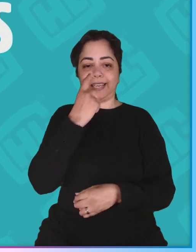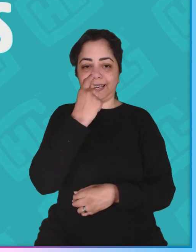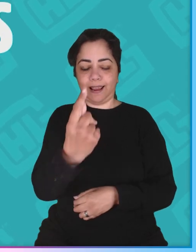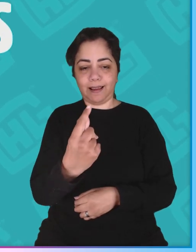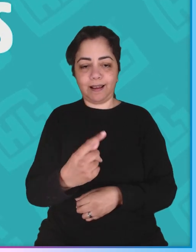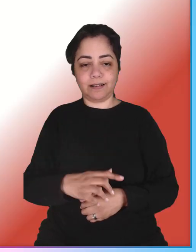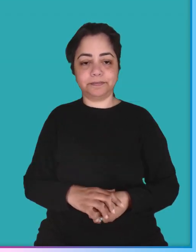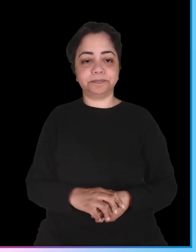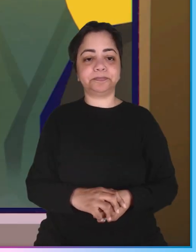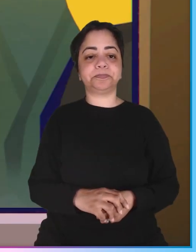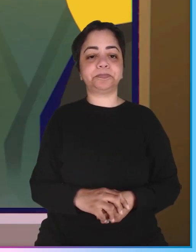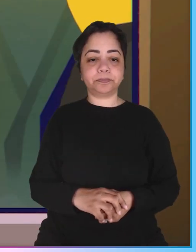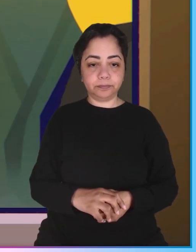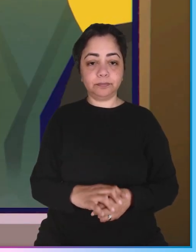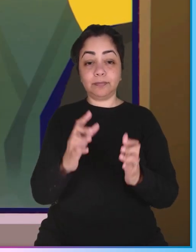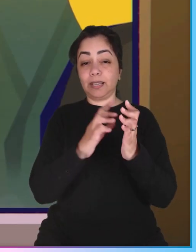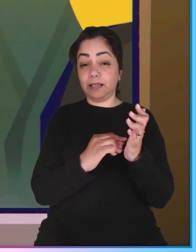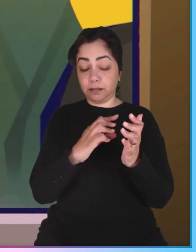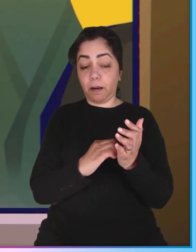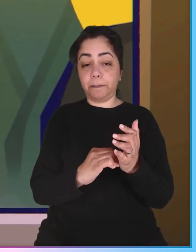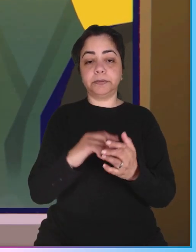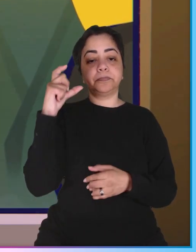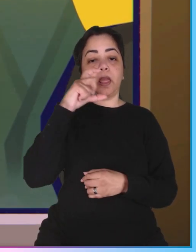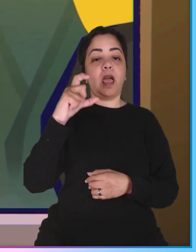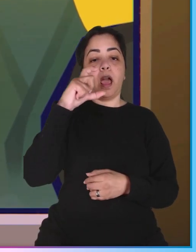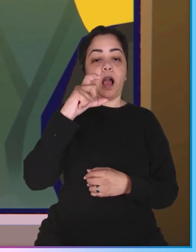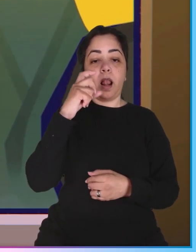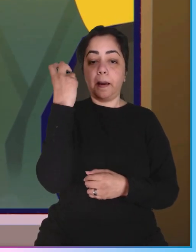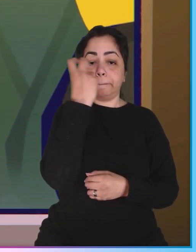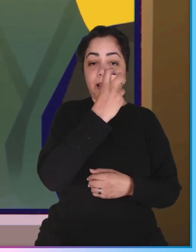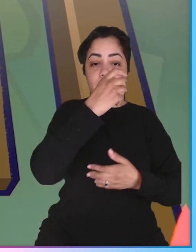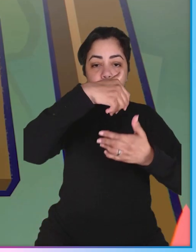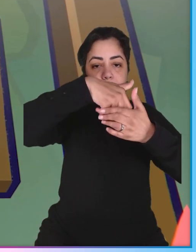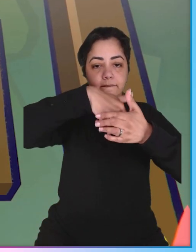Pine Hearts will launch in early 2024 on Steam and Switch